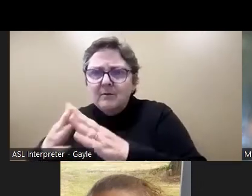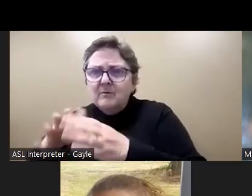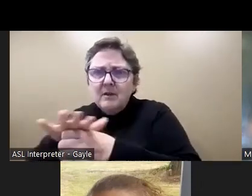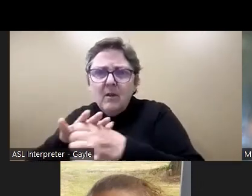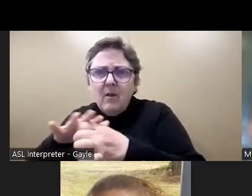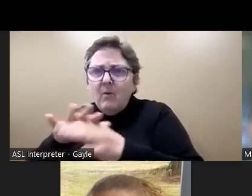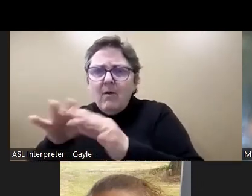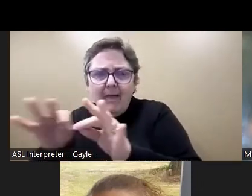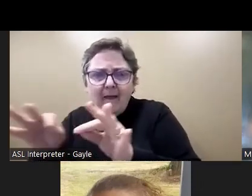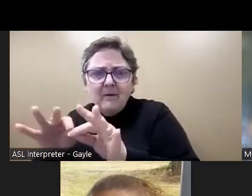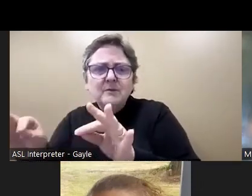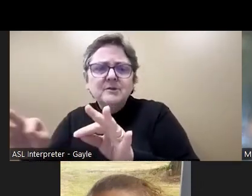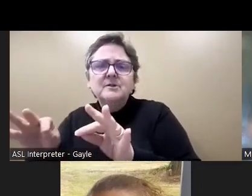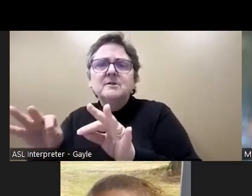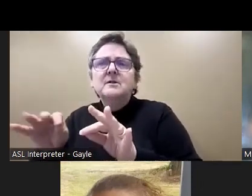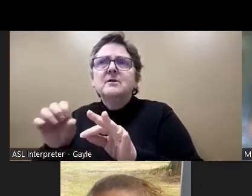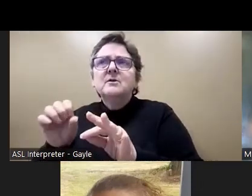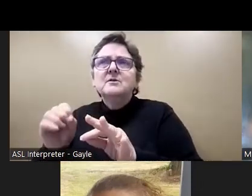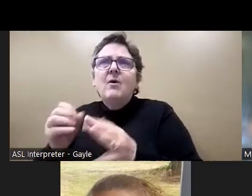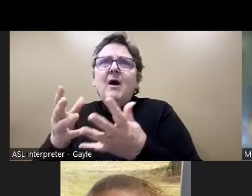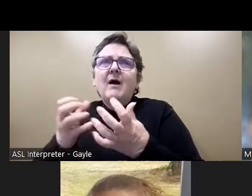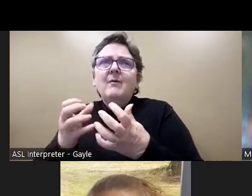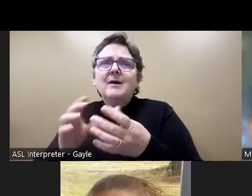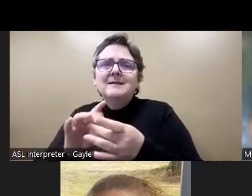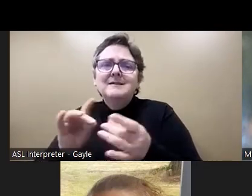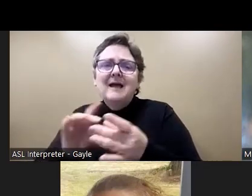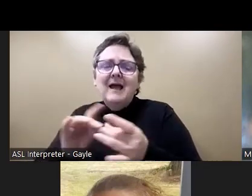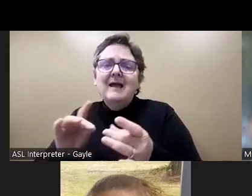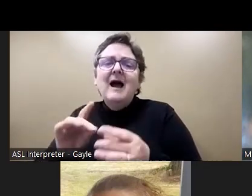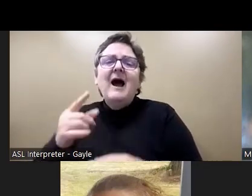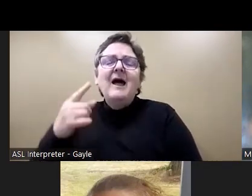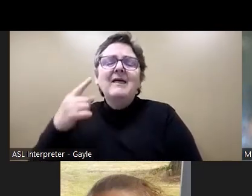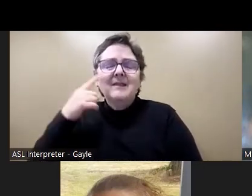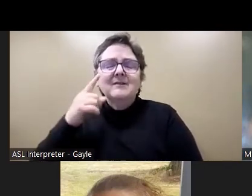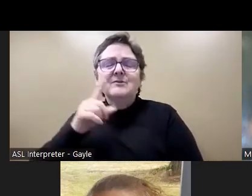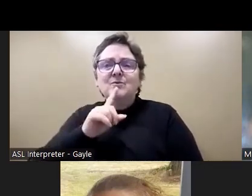So I'll just say, I think there's a real challenge with OERs